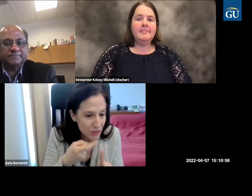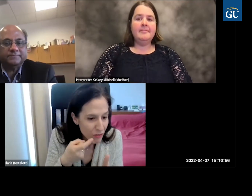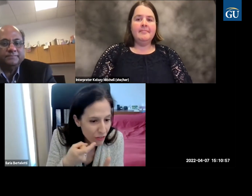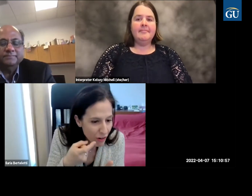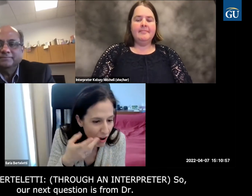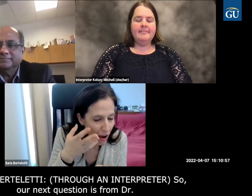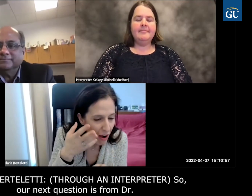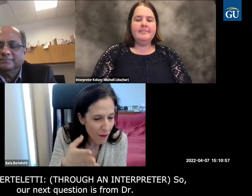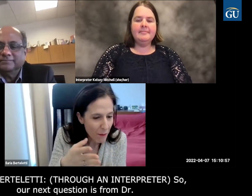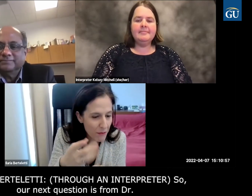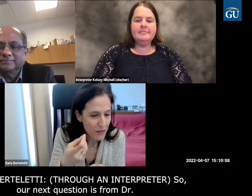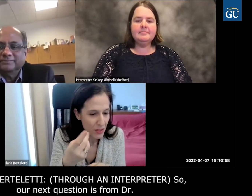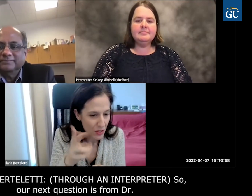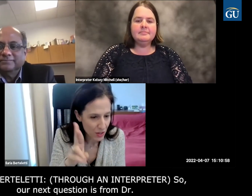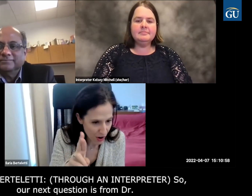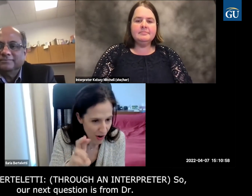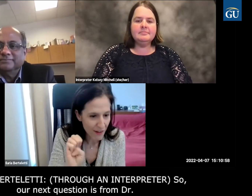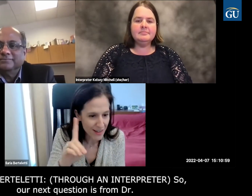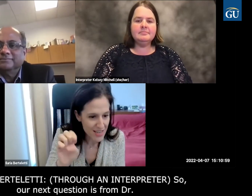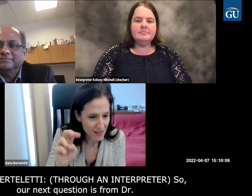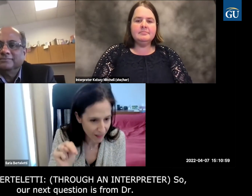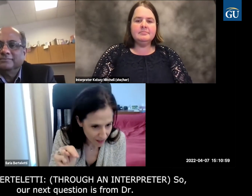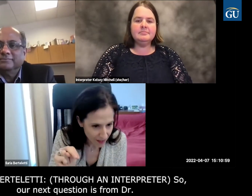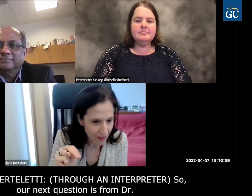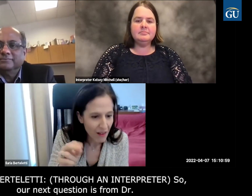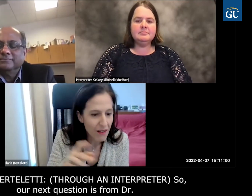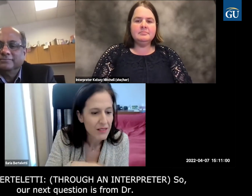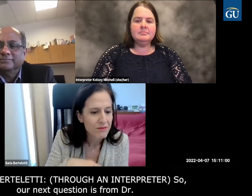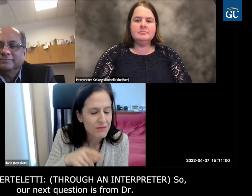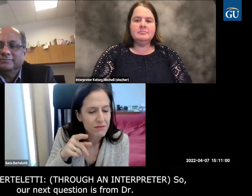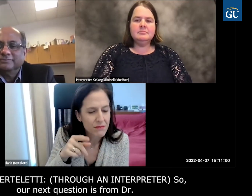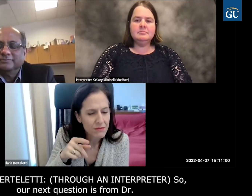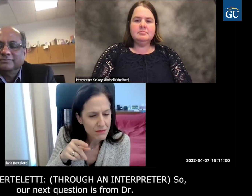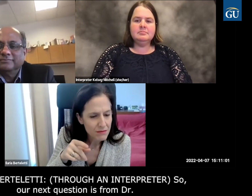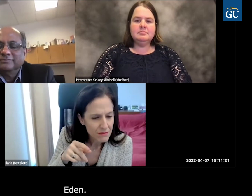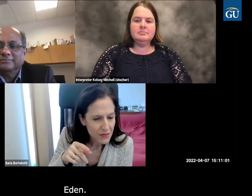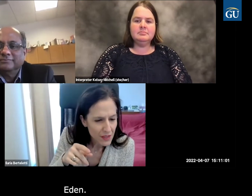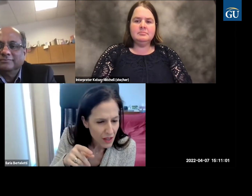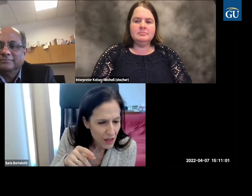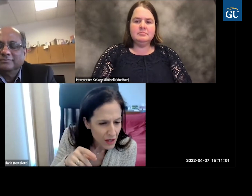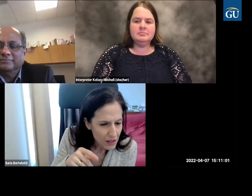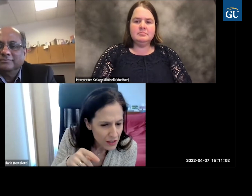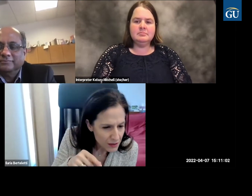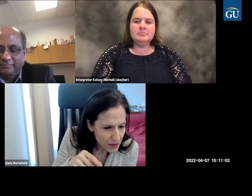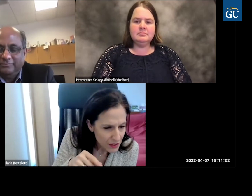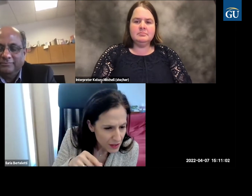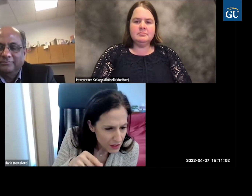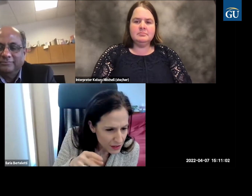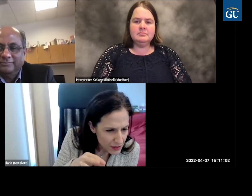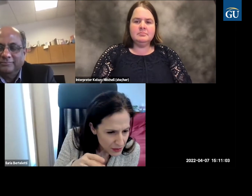our next question is from dr eden